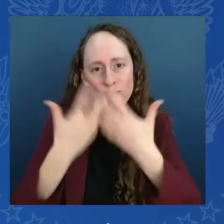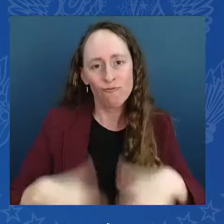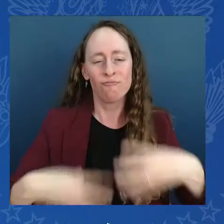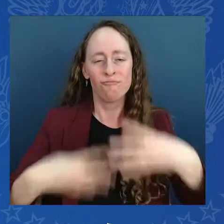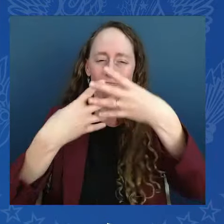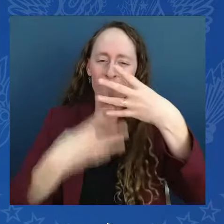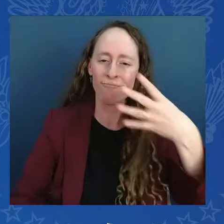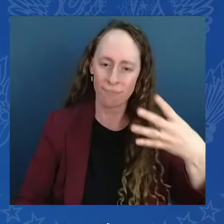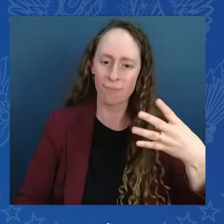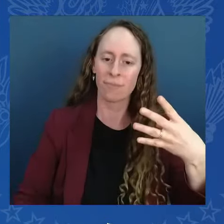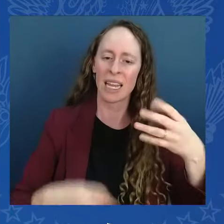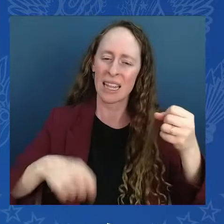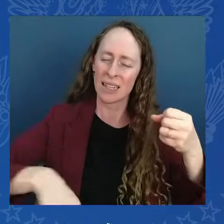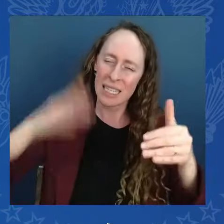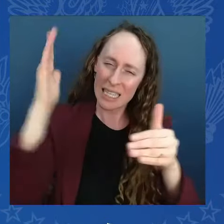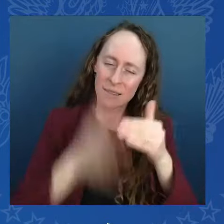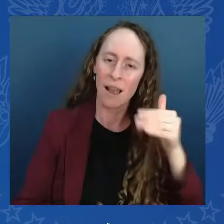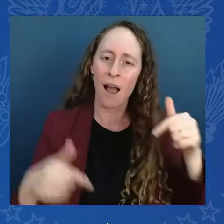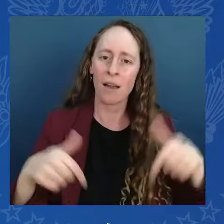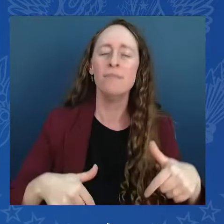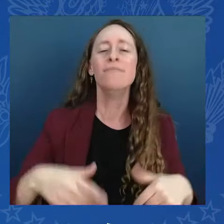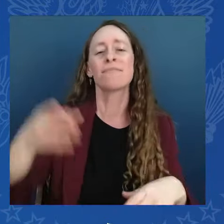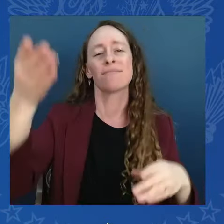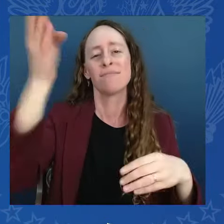Thank you, thank you, thank you. Thank you. Thank you.